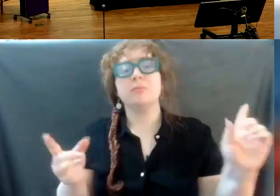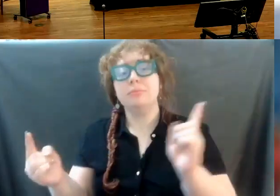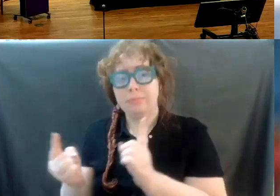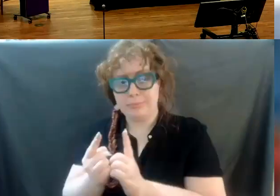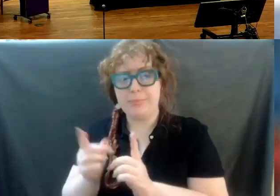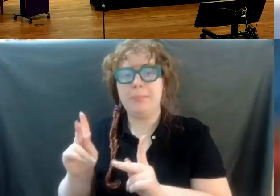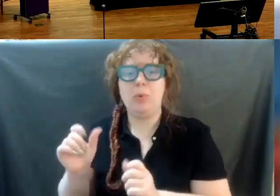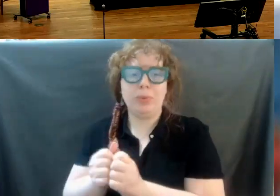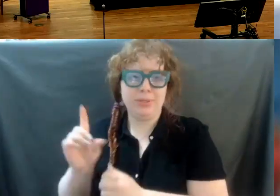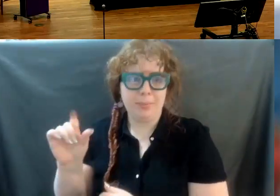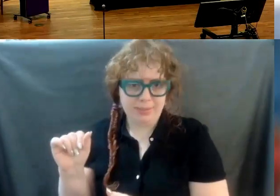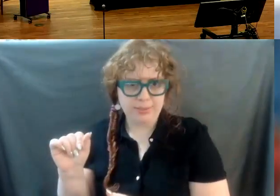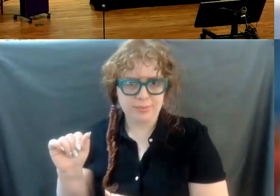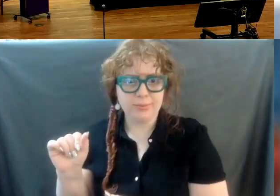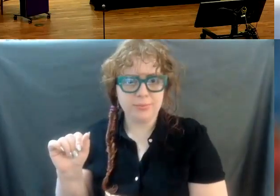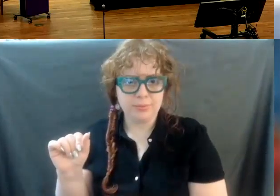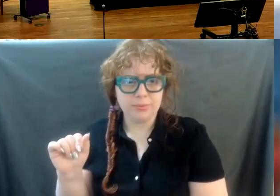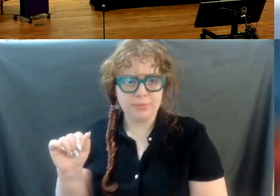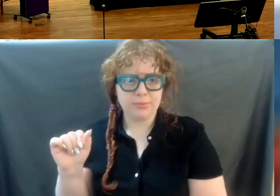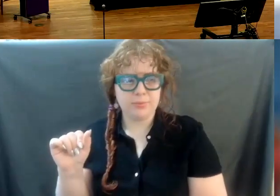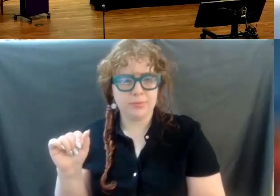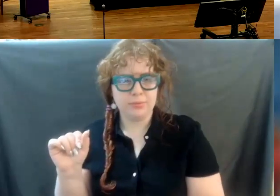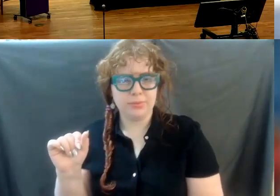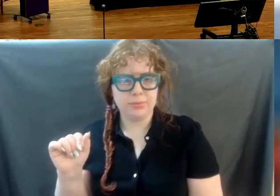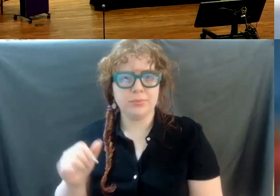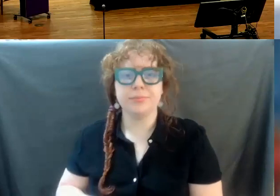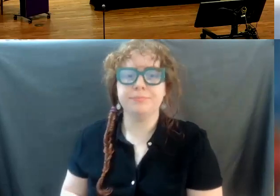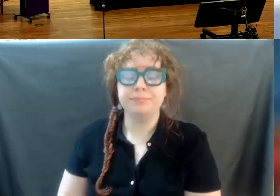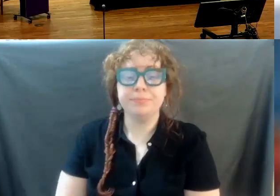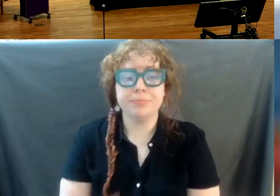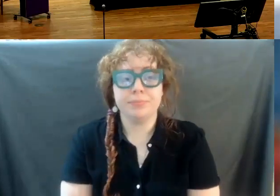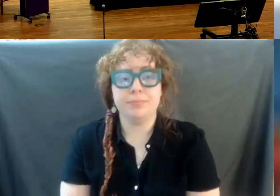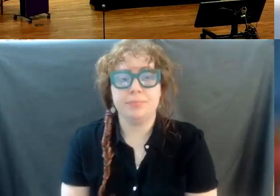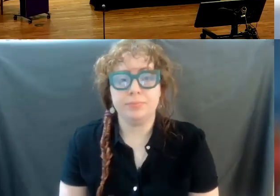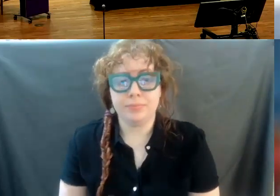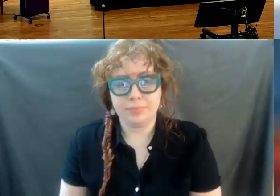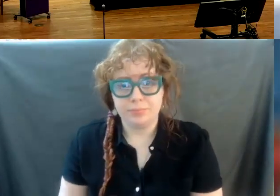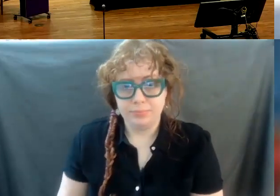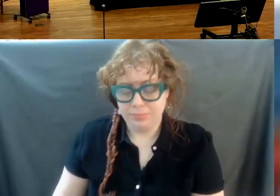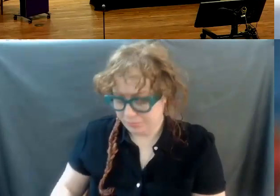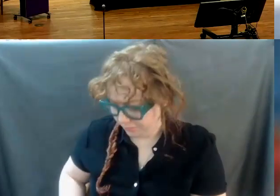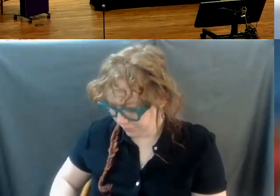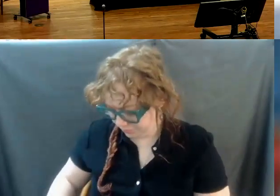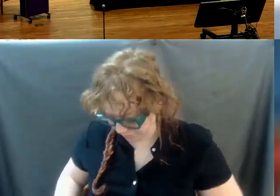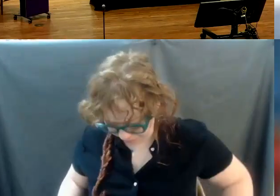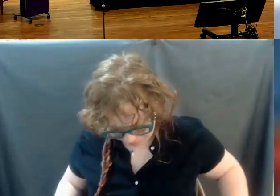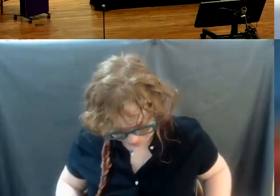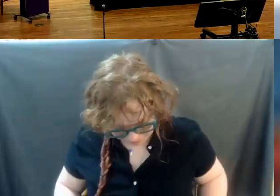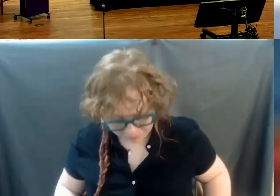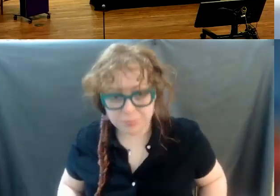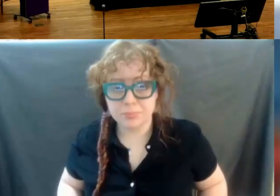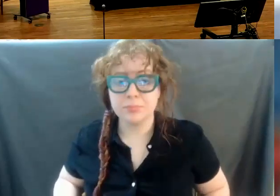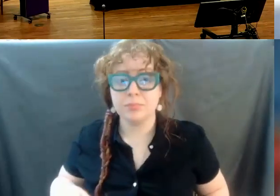So I guess the question is